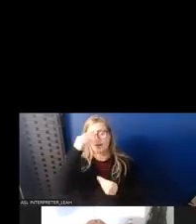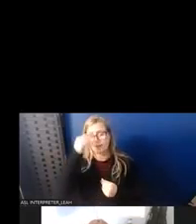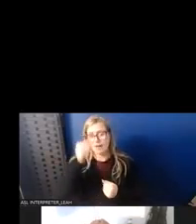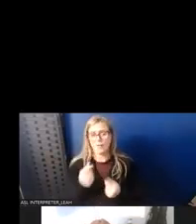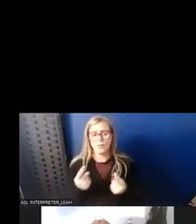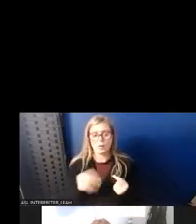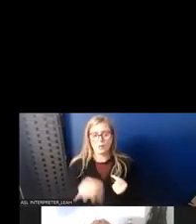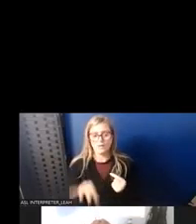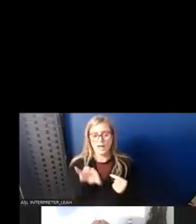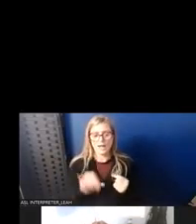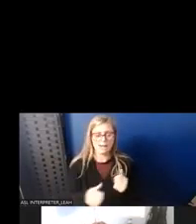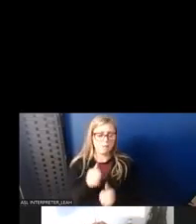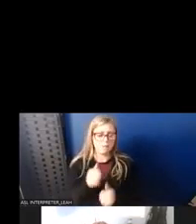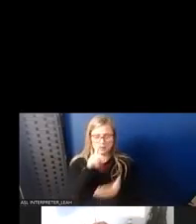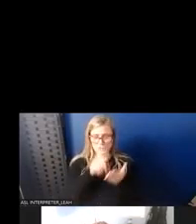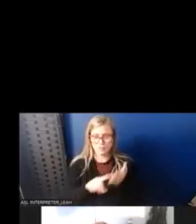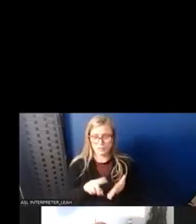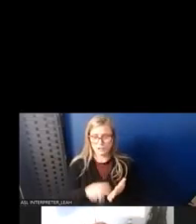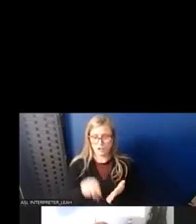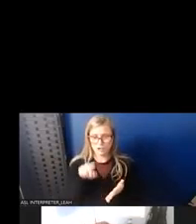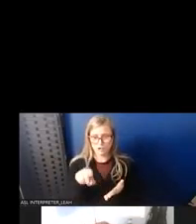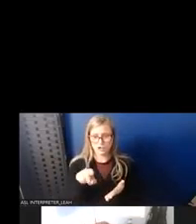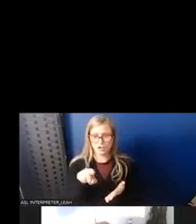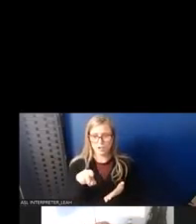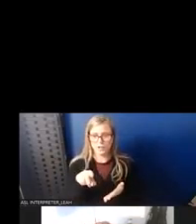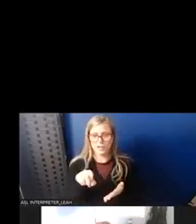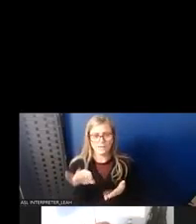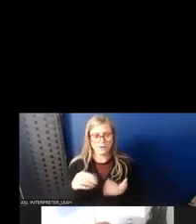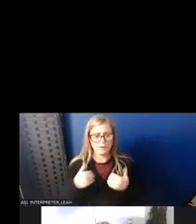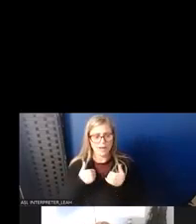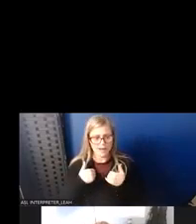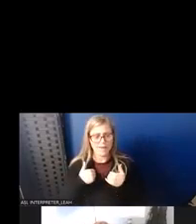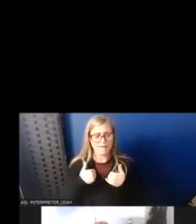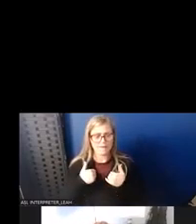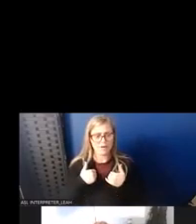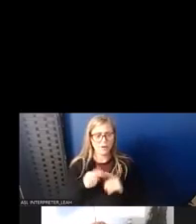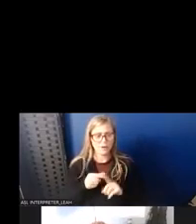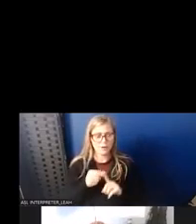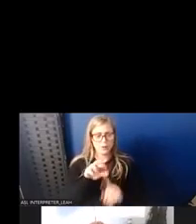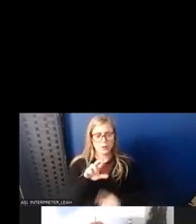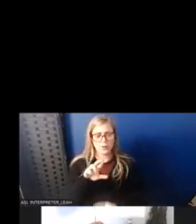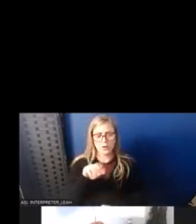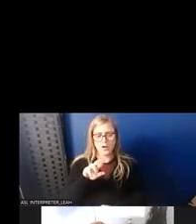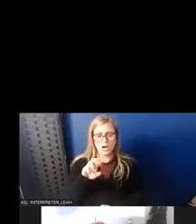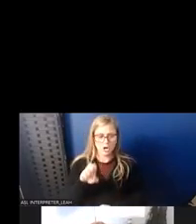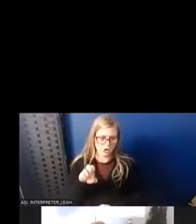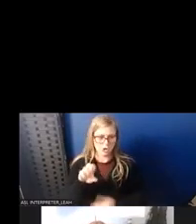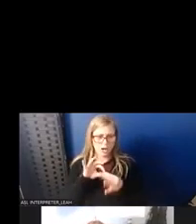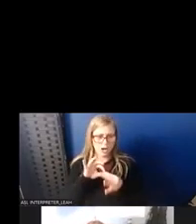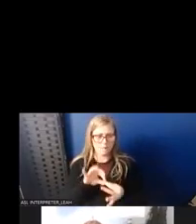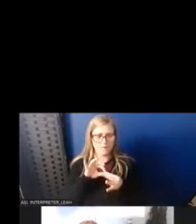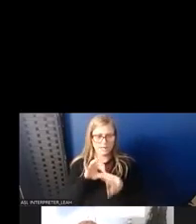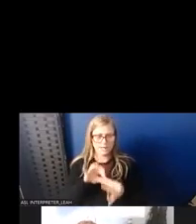research is that actually if you have recommendations in the scientific discoveries and intentions, they get higher